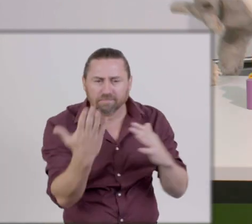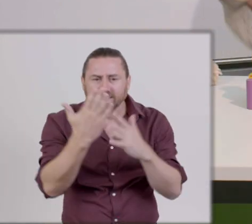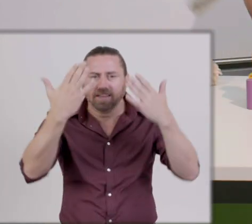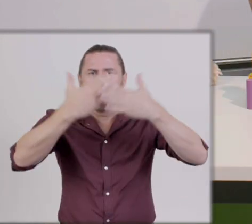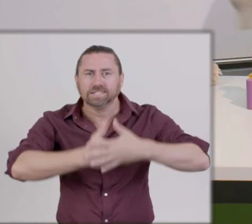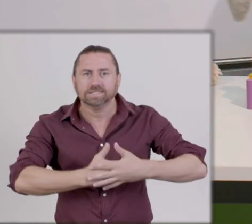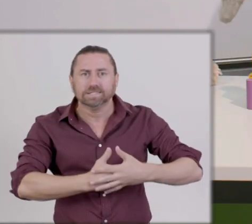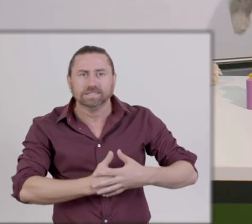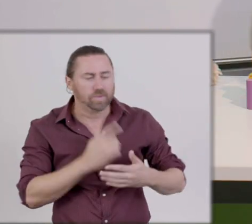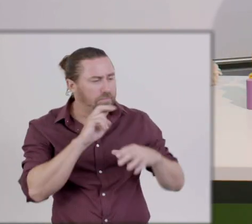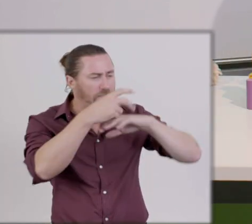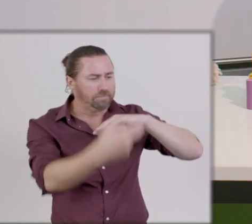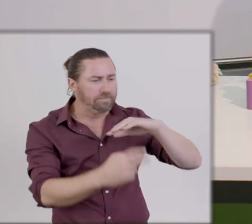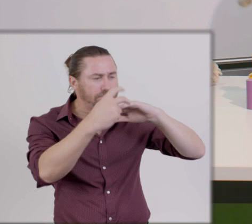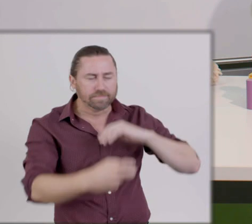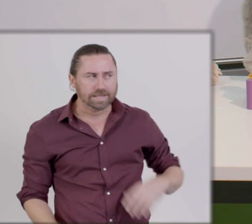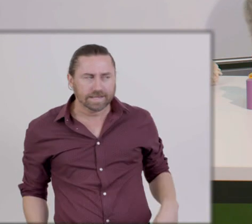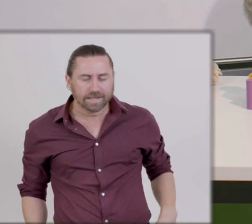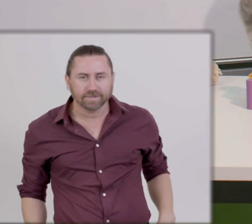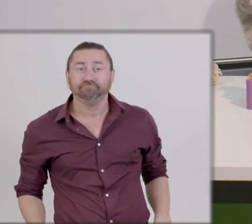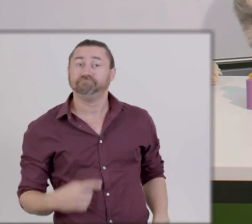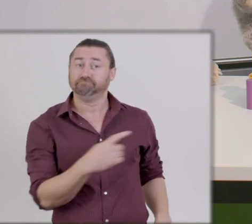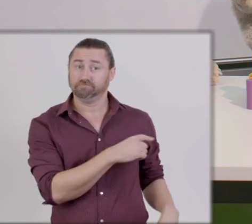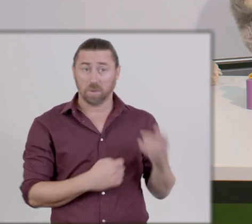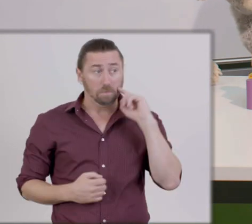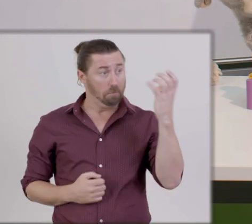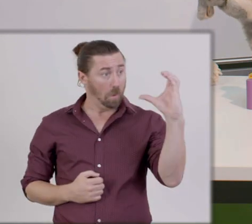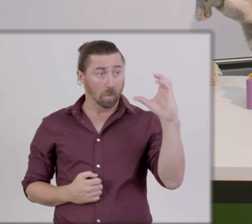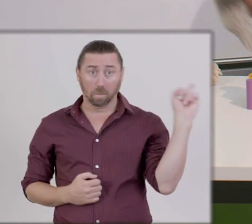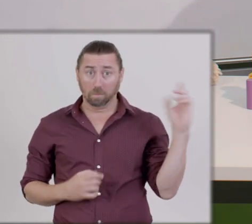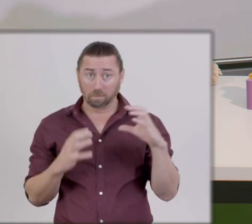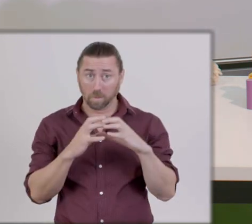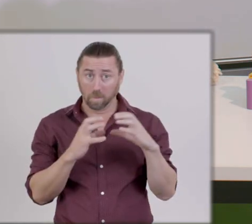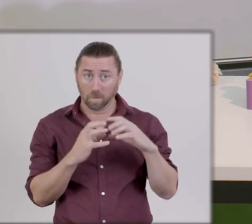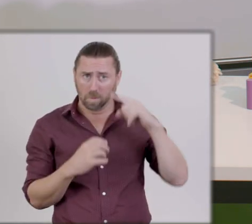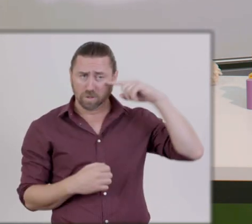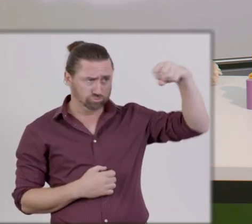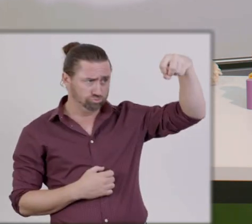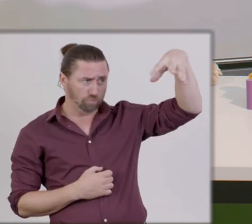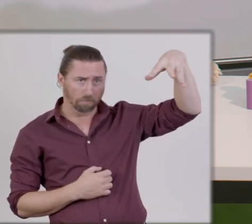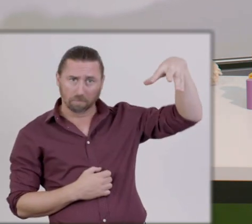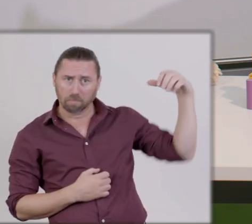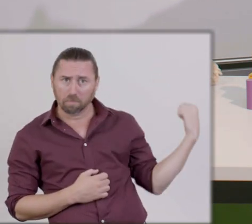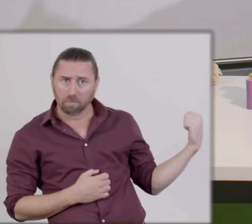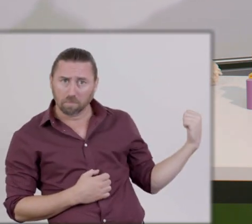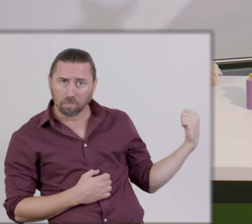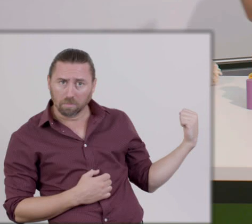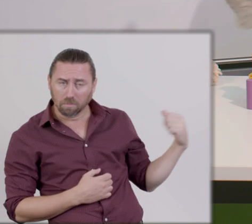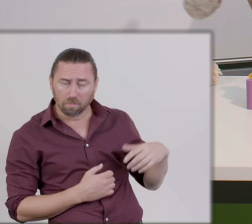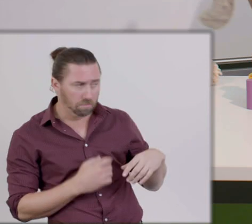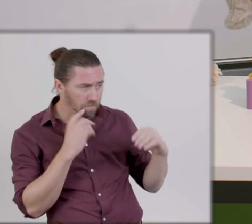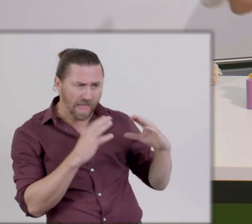So, this possum has a ball, and she's going to drop it on this house.